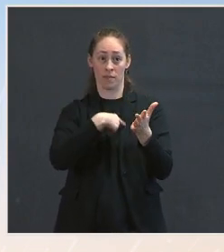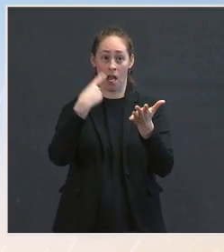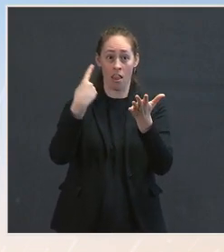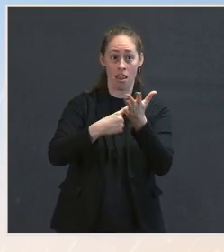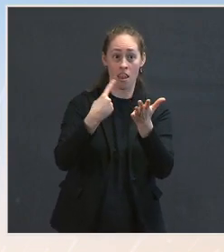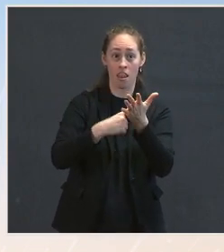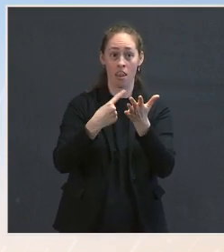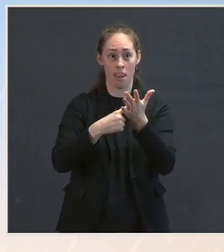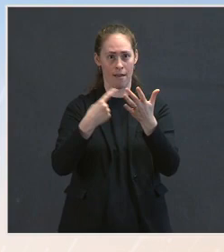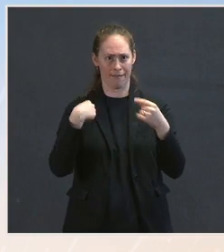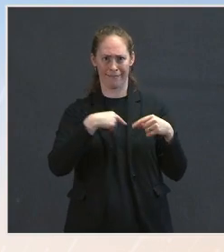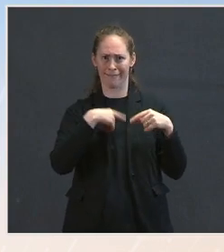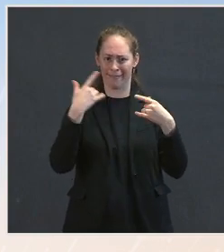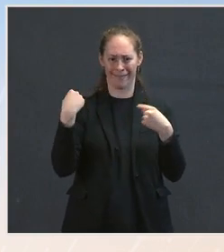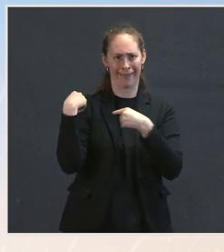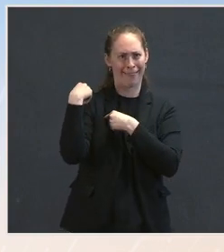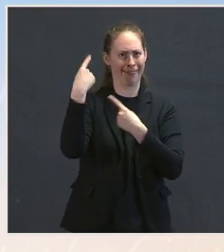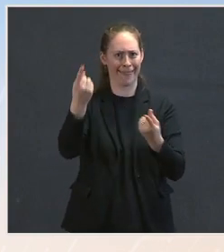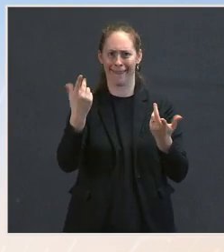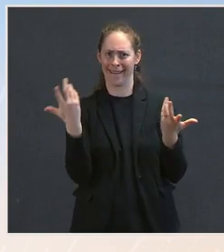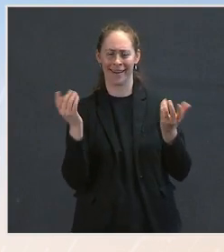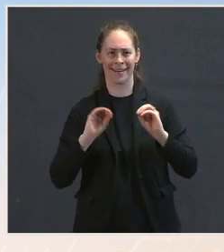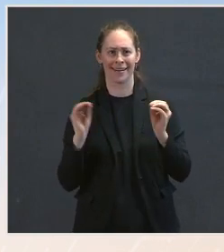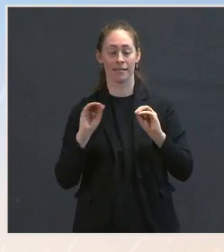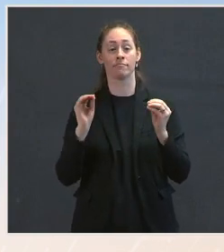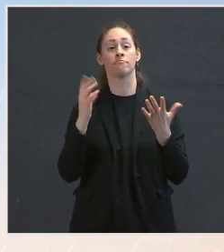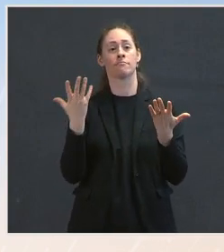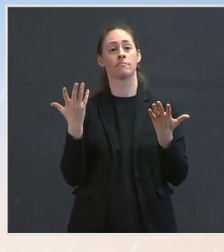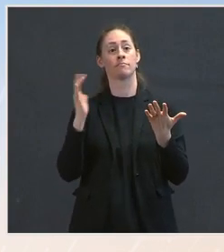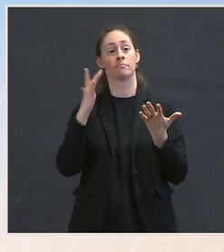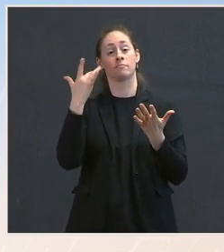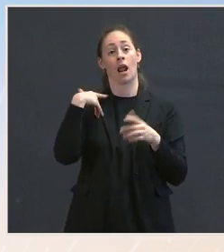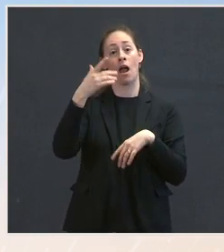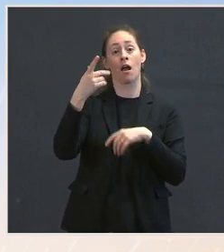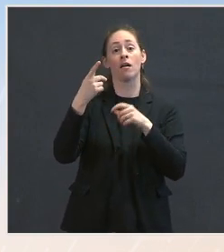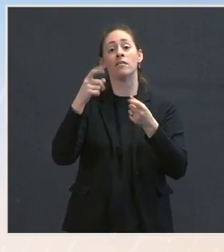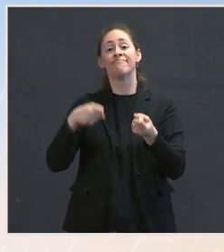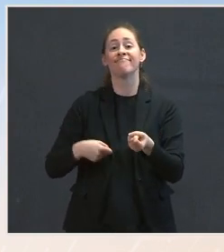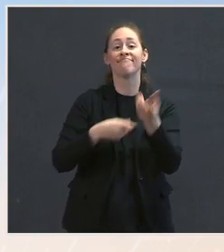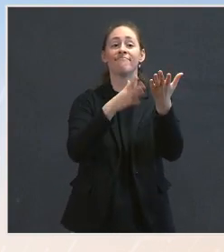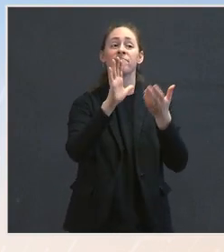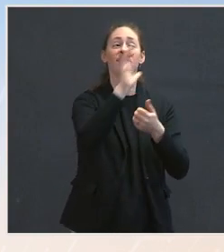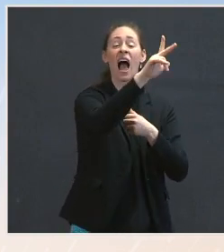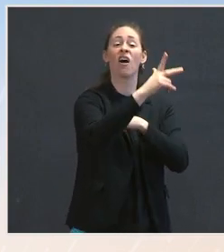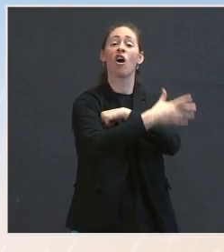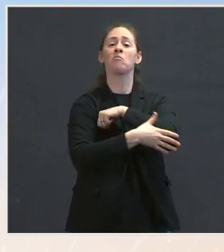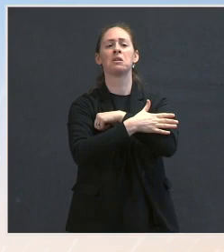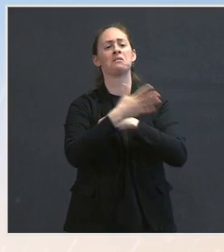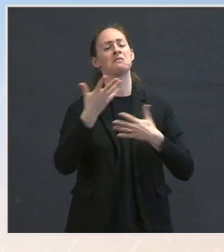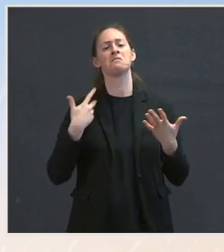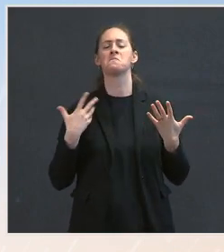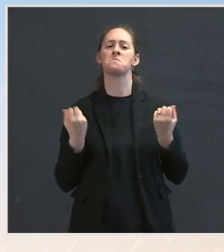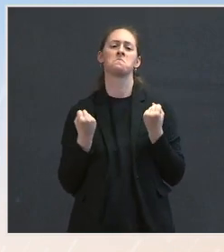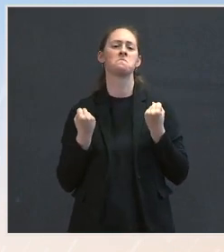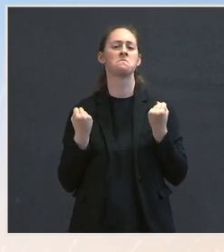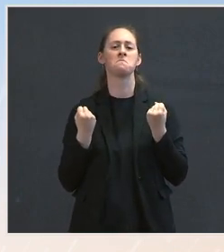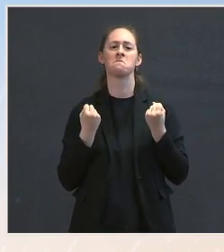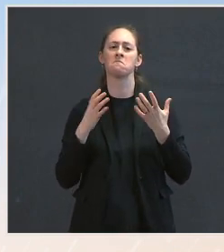The pause on deportations was a time to reset our enforcement priorities so that we focus on threats to national security